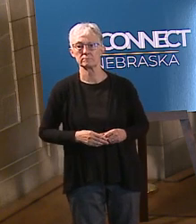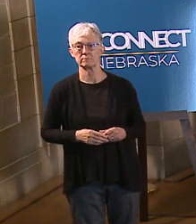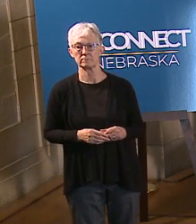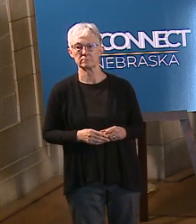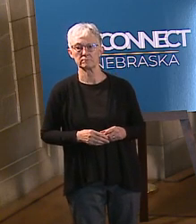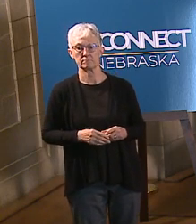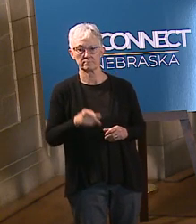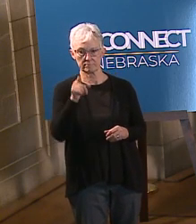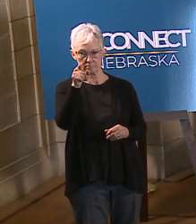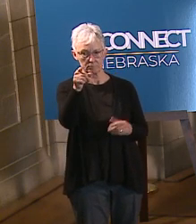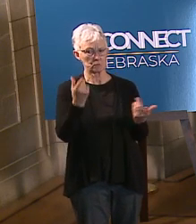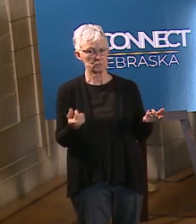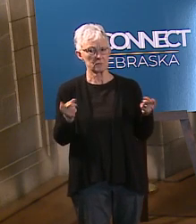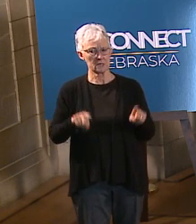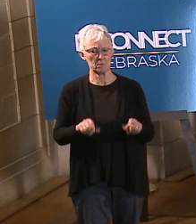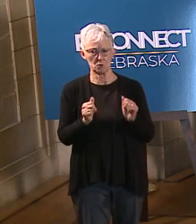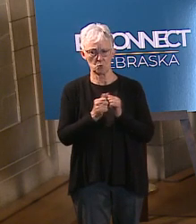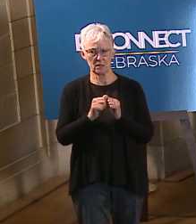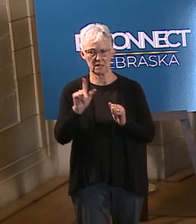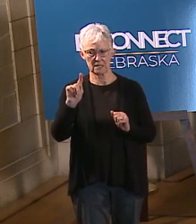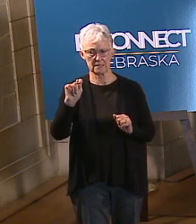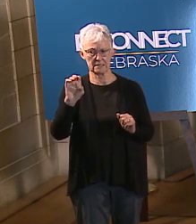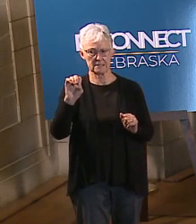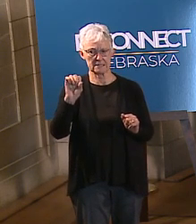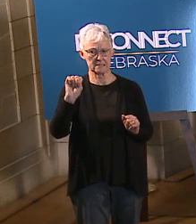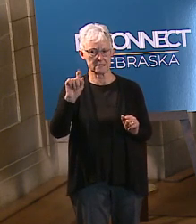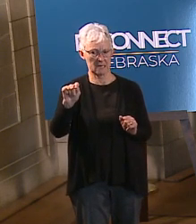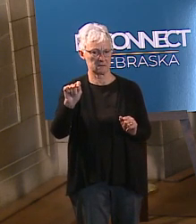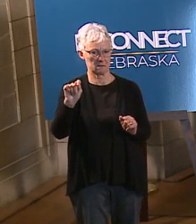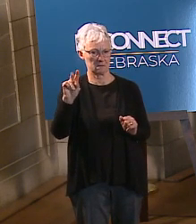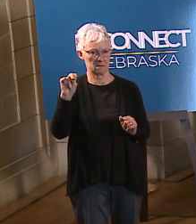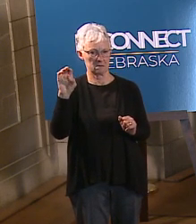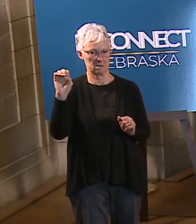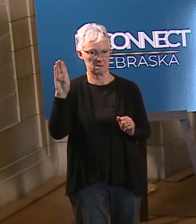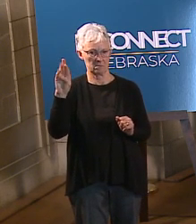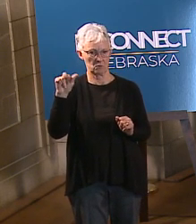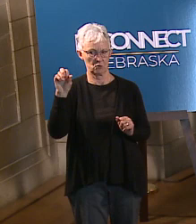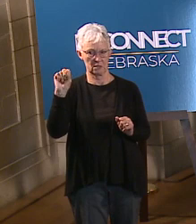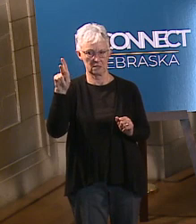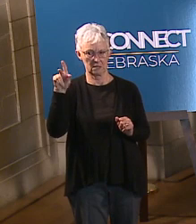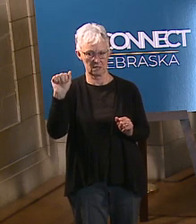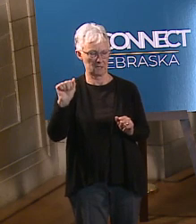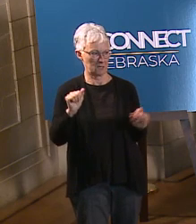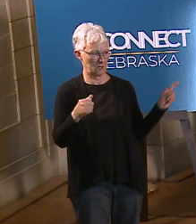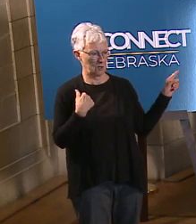PROBABLY GET THAT FOR YOU. TAYLOR CAN FOLLOW UP WITH YOU. YEAH, ANDREW.